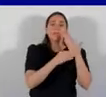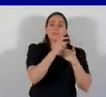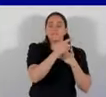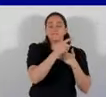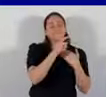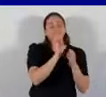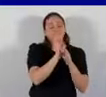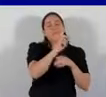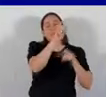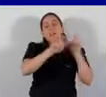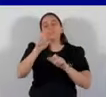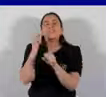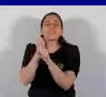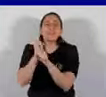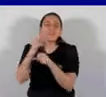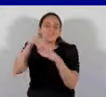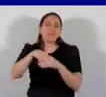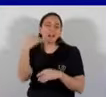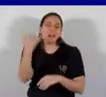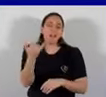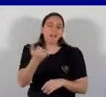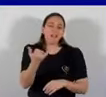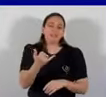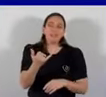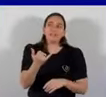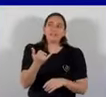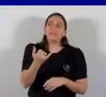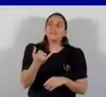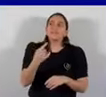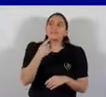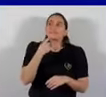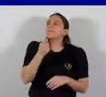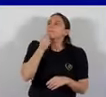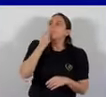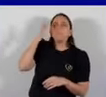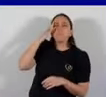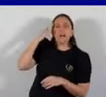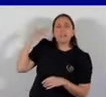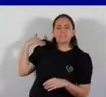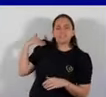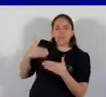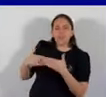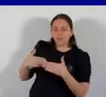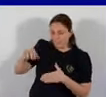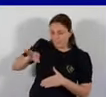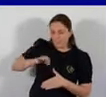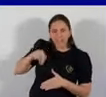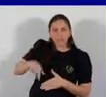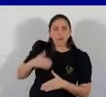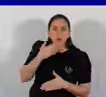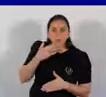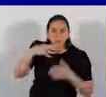Is our ministry of human capital The ministry of human capital did not appear in March or April of this year